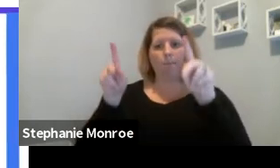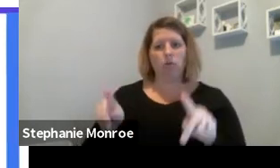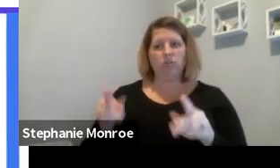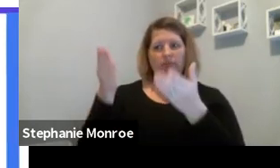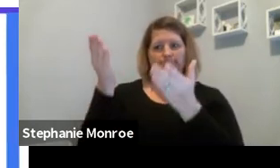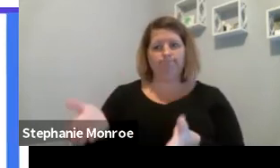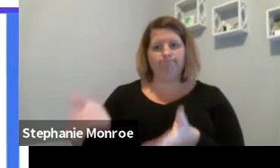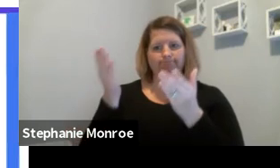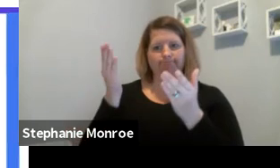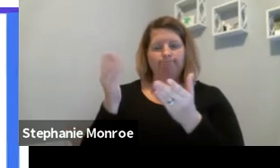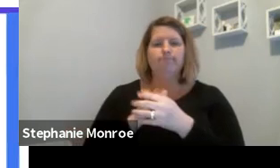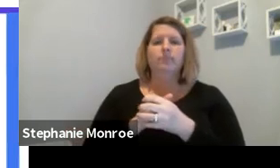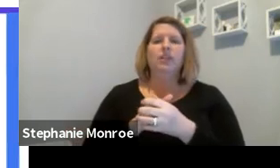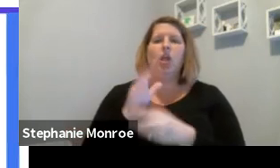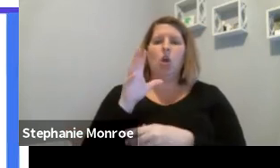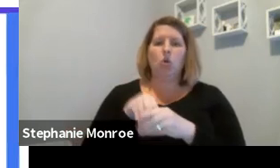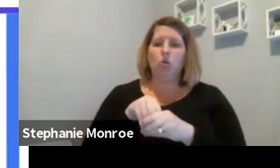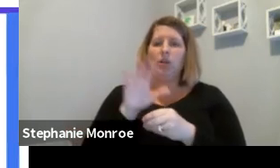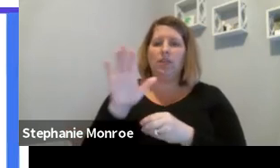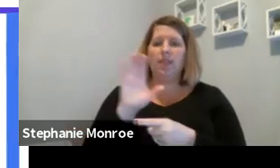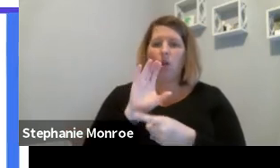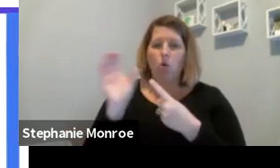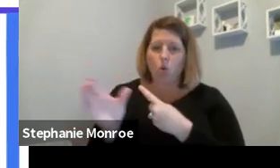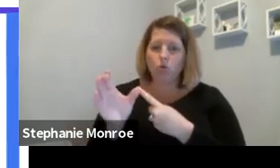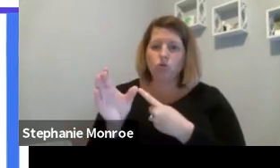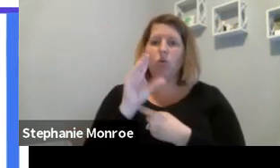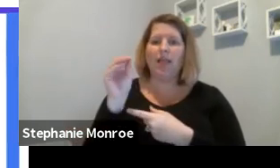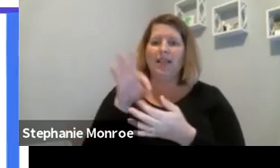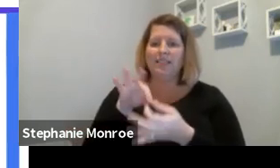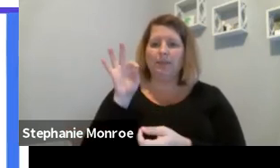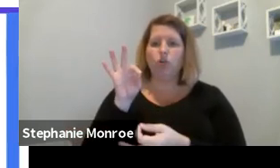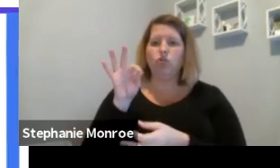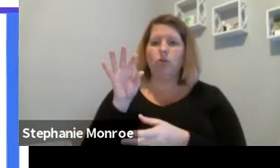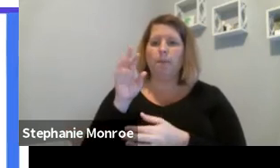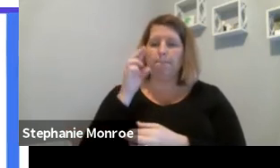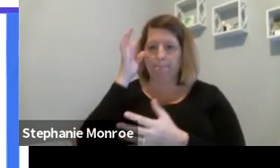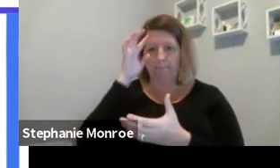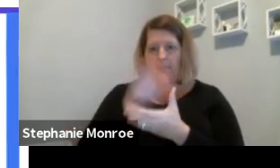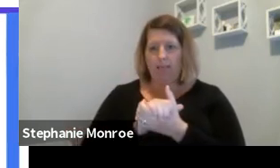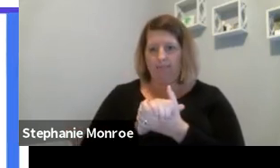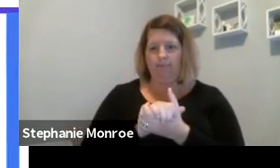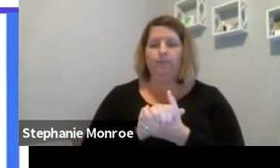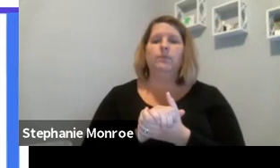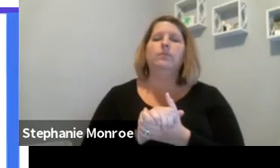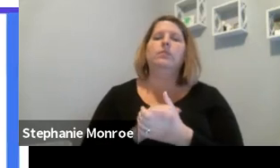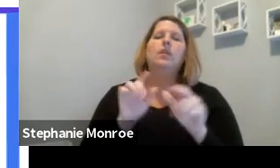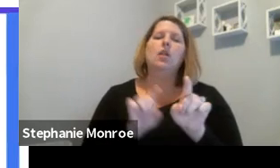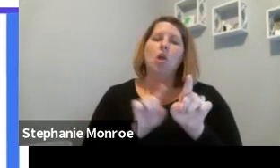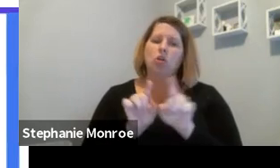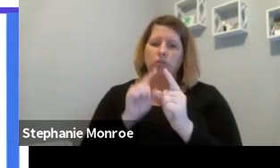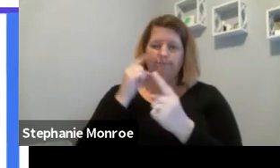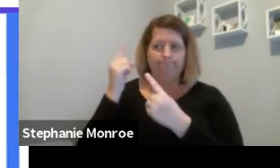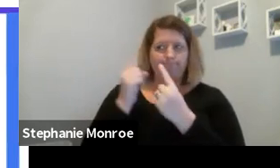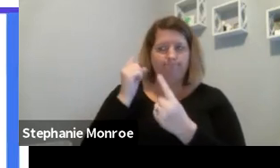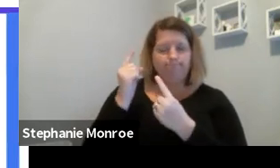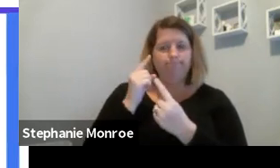including their cultural and spiritual beliefs. It also takes into consideration